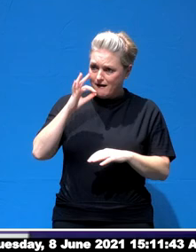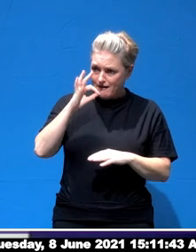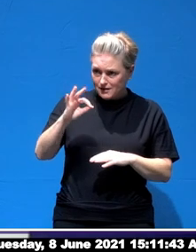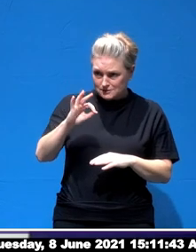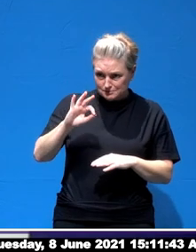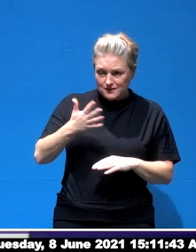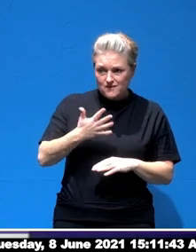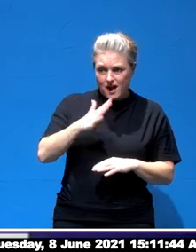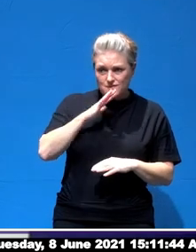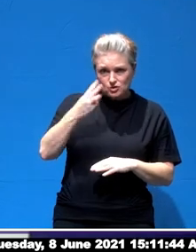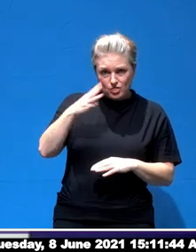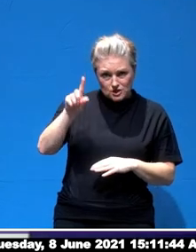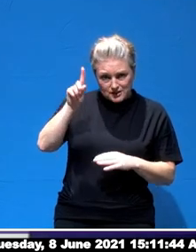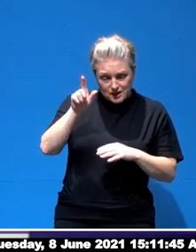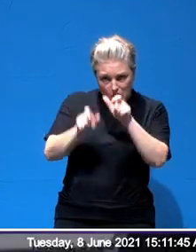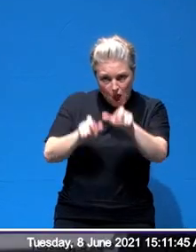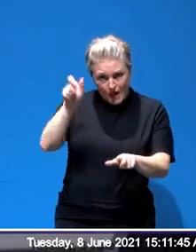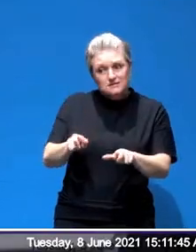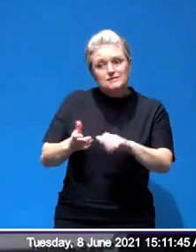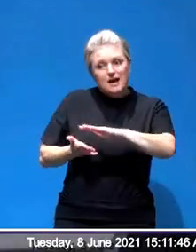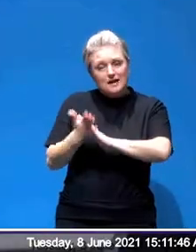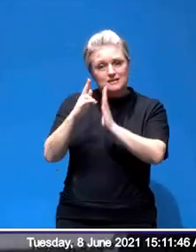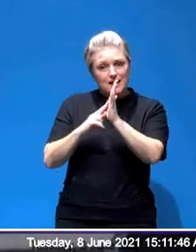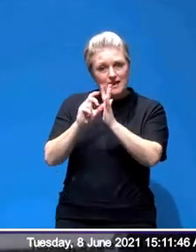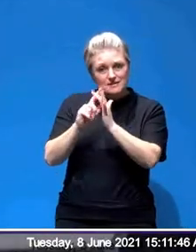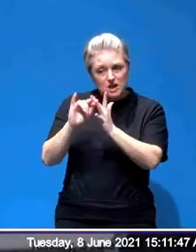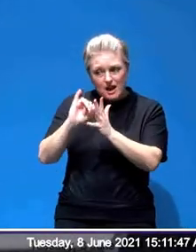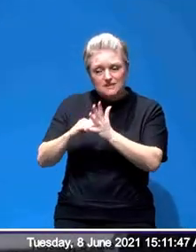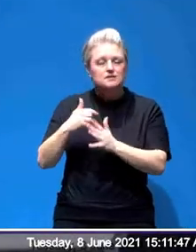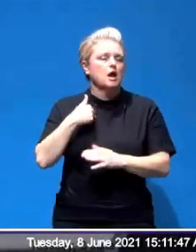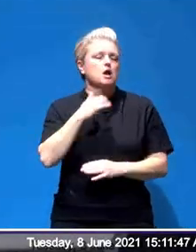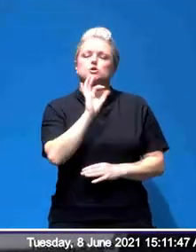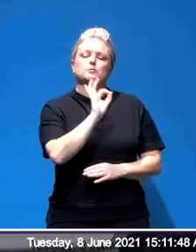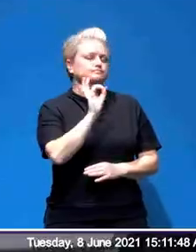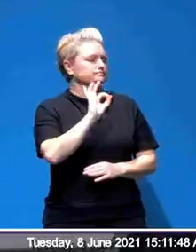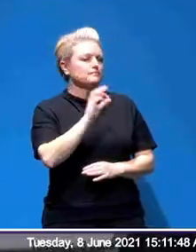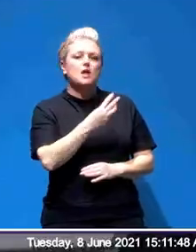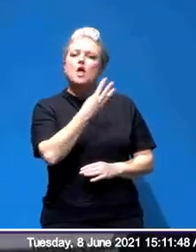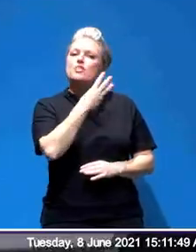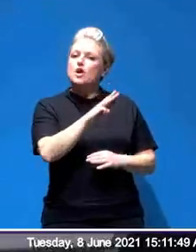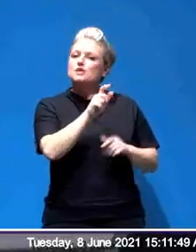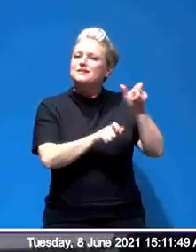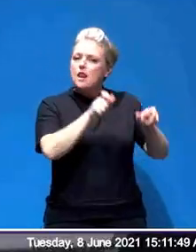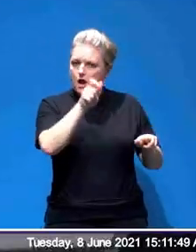I also have 30 aged care clients in those numbers as well.